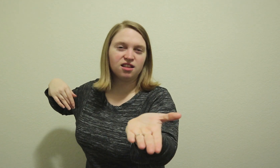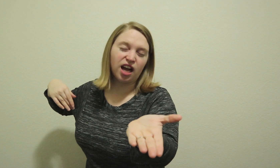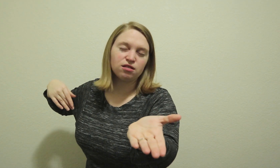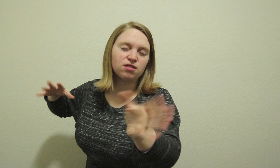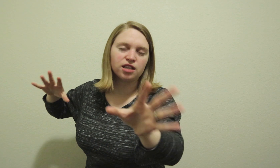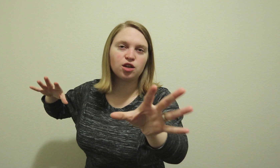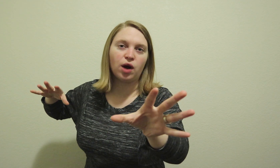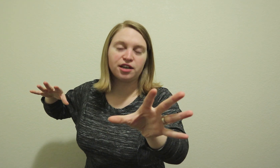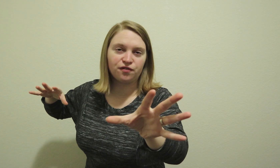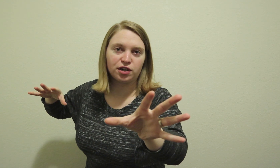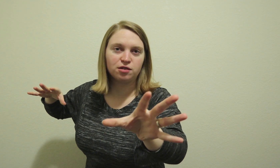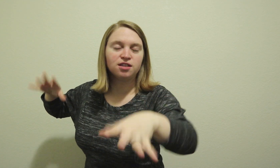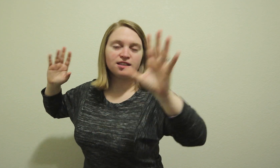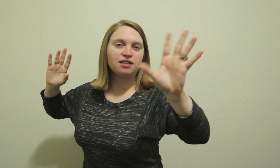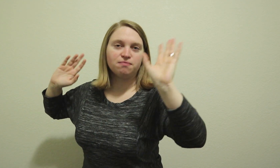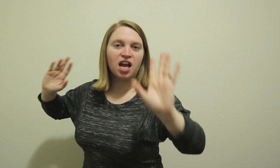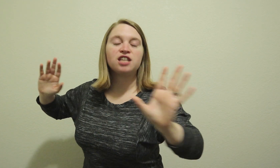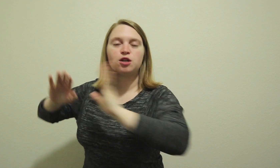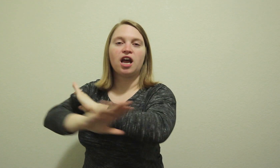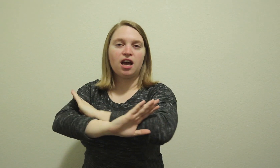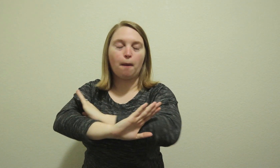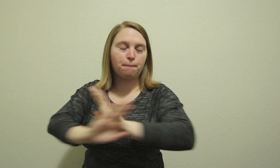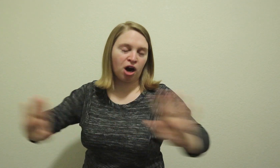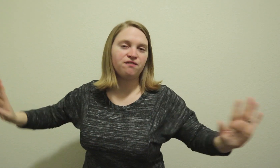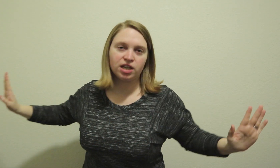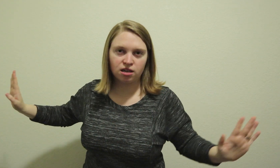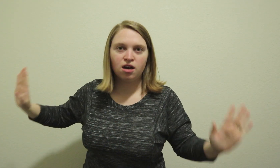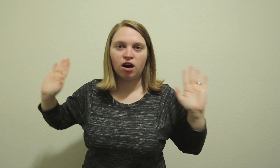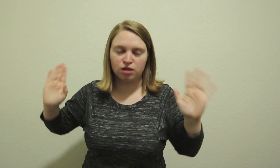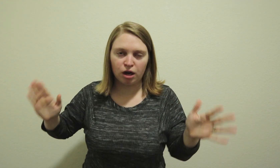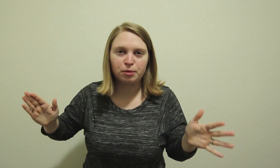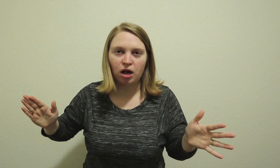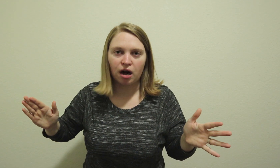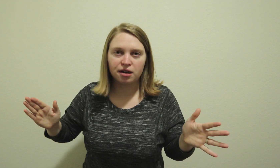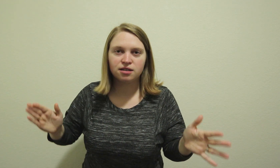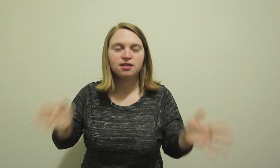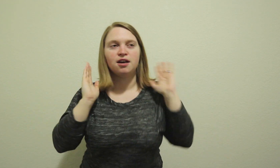That, that's the grinder for you like it's a perfect alarm clock